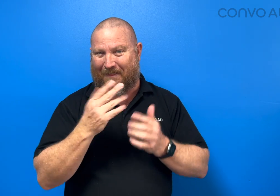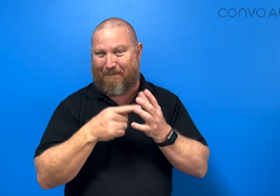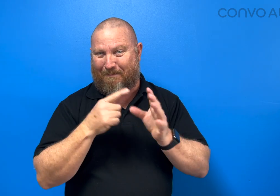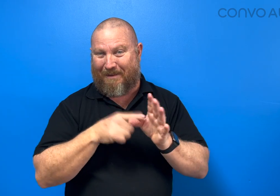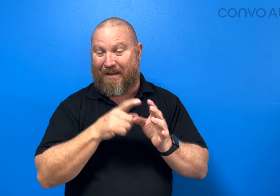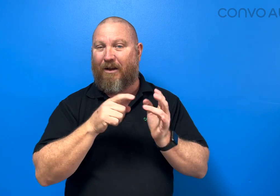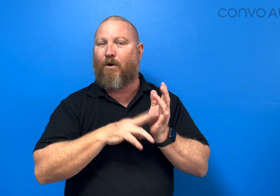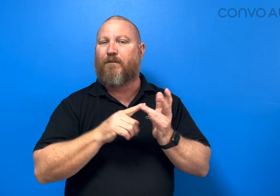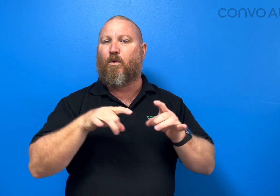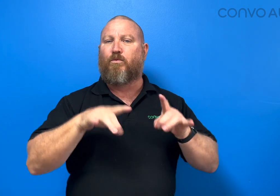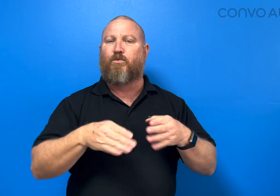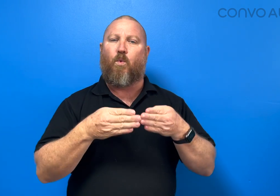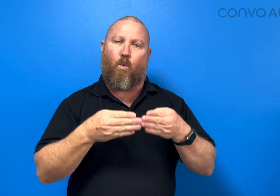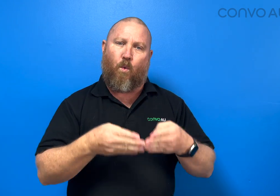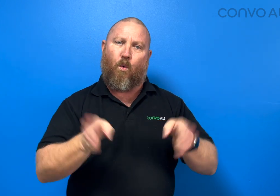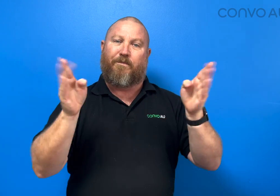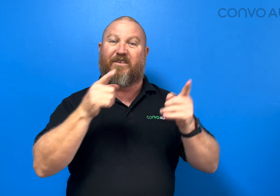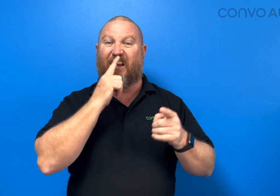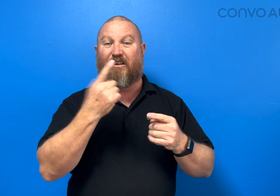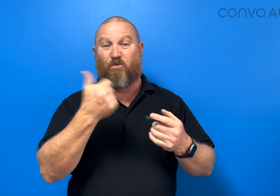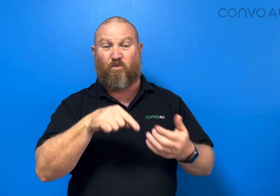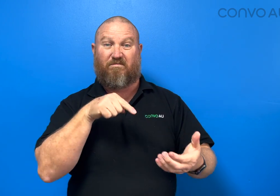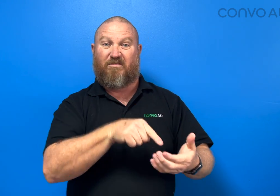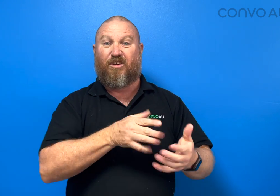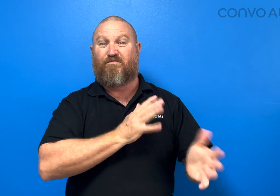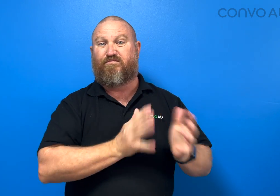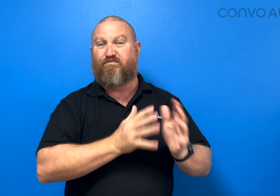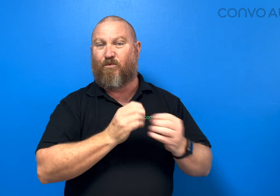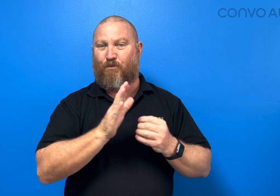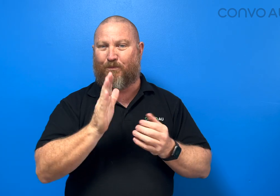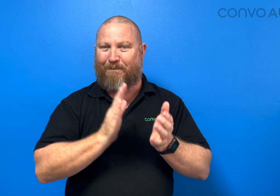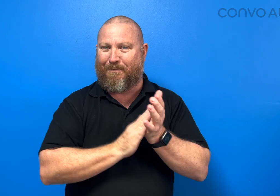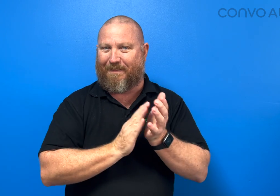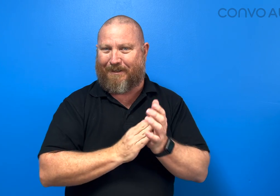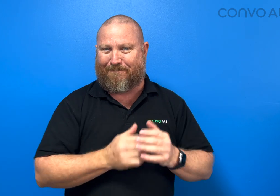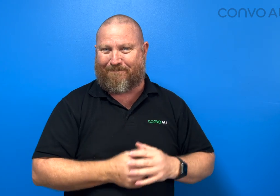It is your chance to reach out to your mother on this special day.